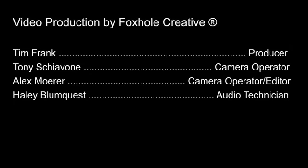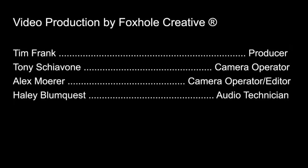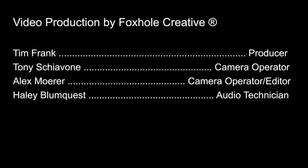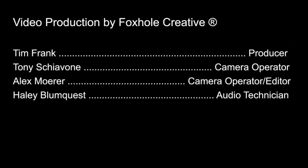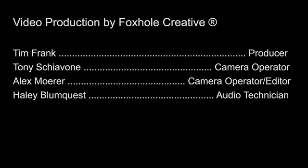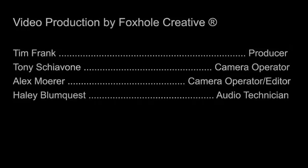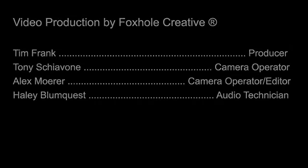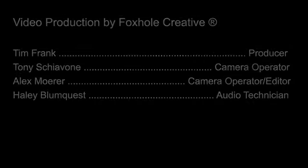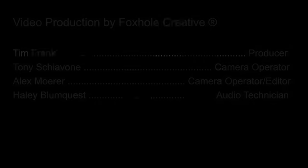Video fades to black.